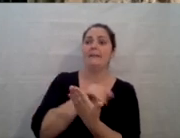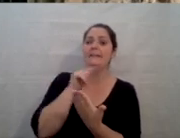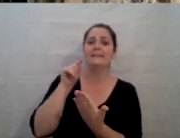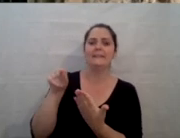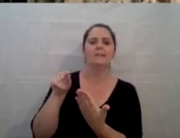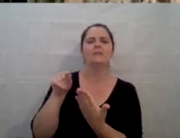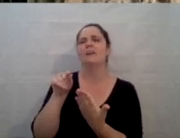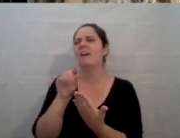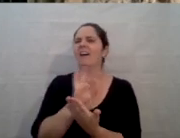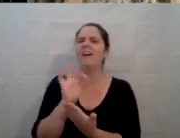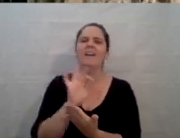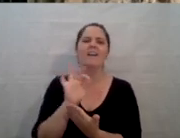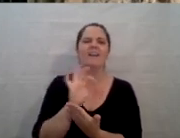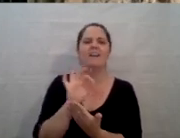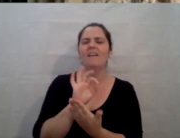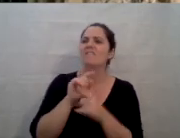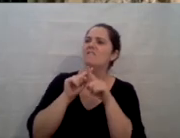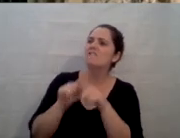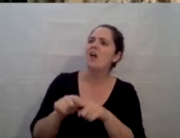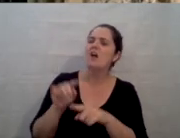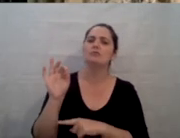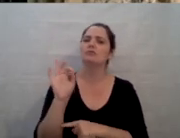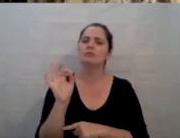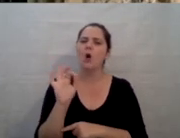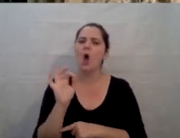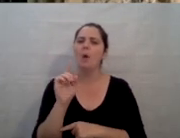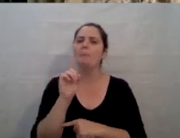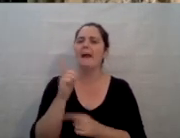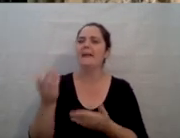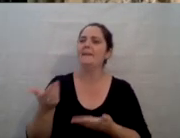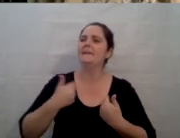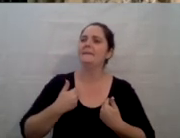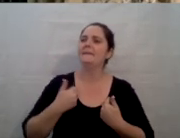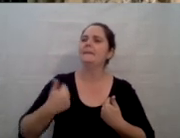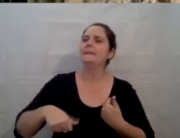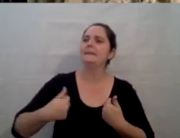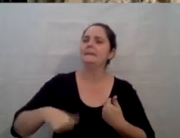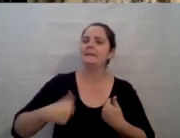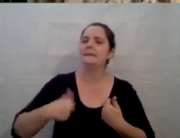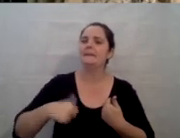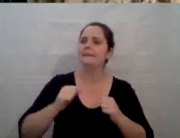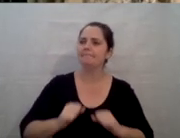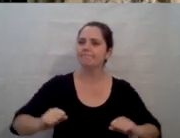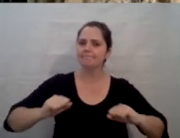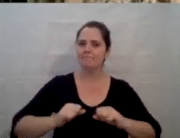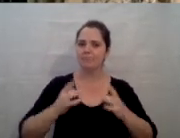we're not going to be copying them or working from them but we're just going to use them to start priming the pump, getting ourselves ready to do the drawings tonight.